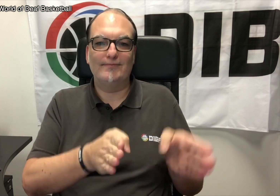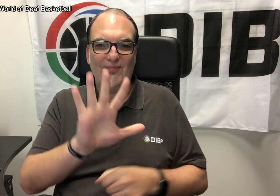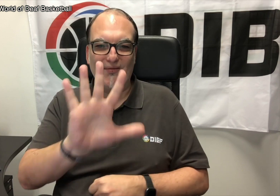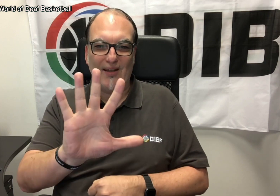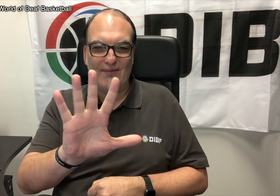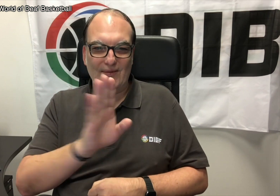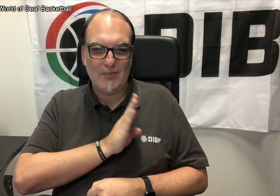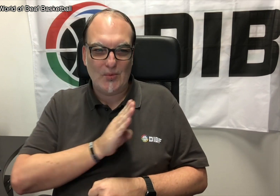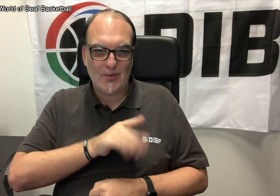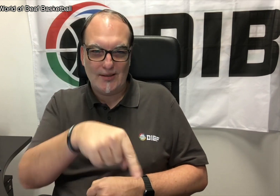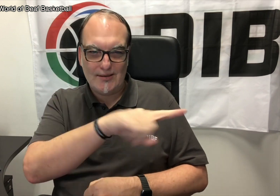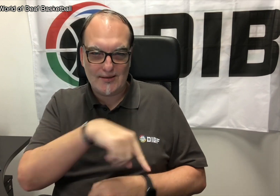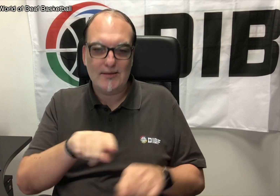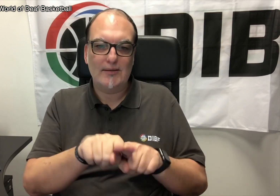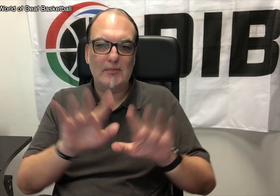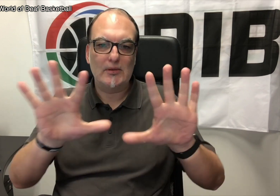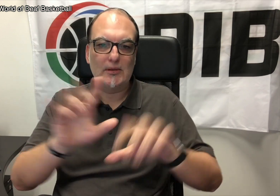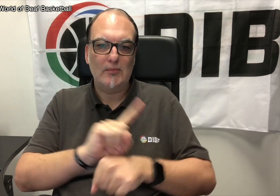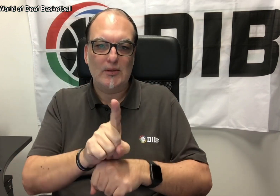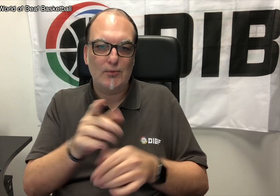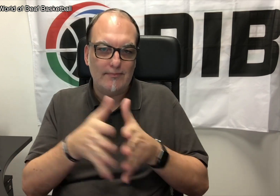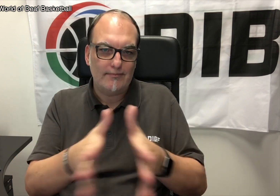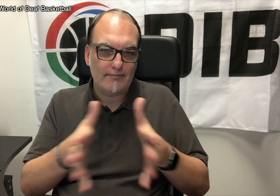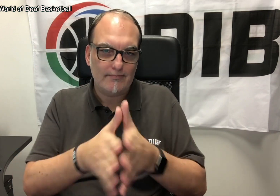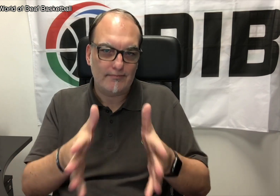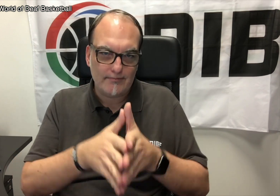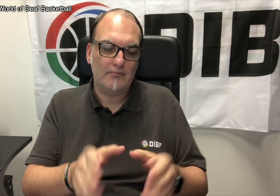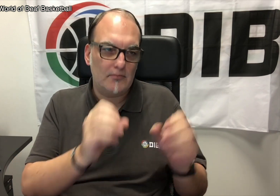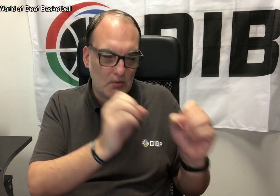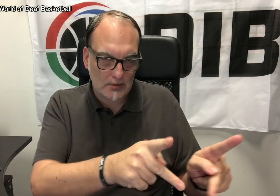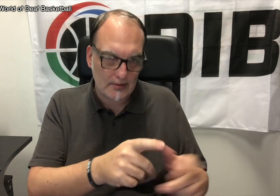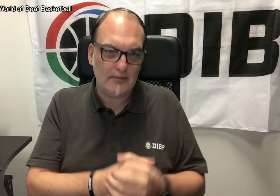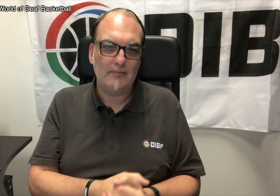then the 5 board members spoke for 10 minutes,